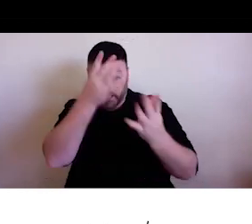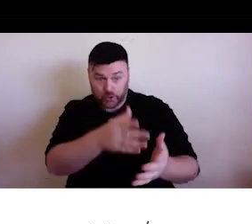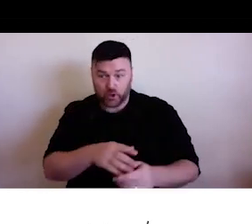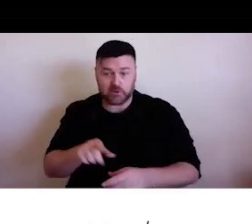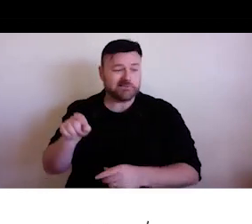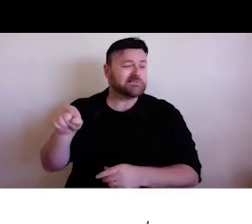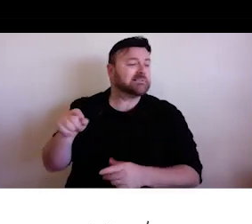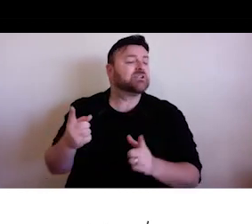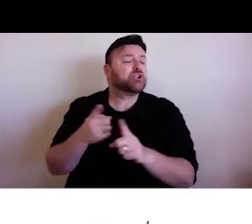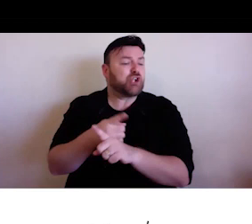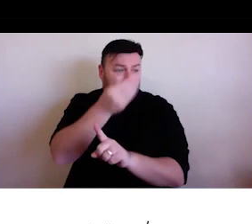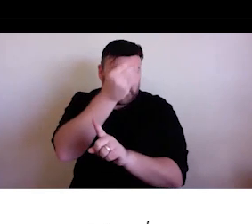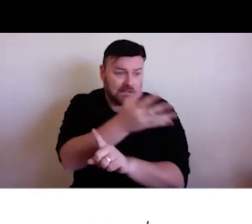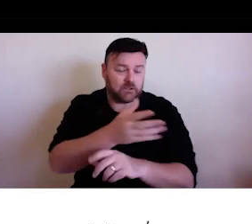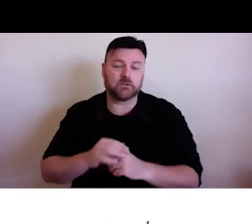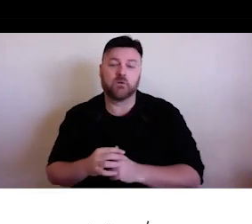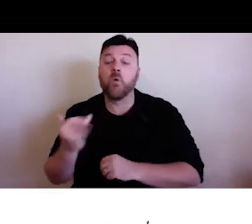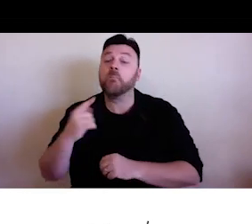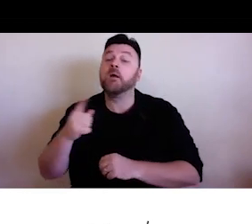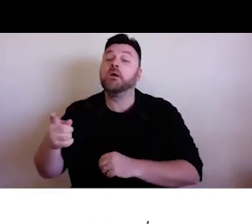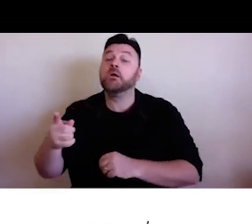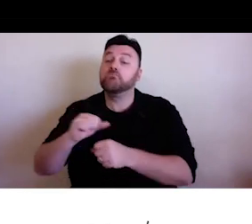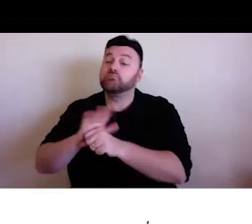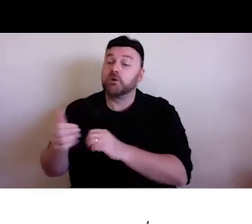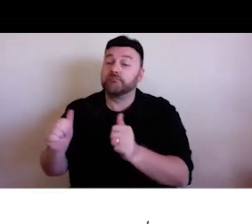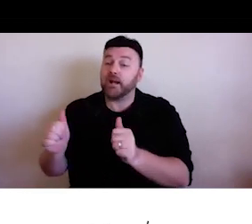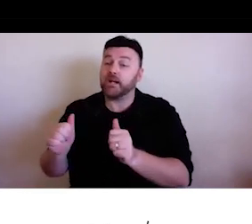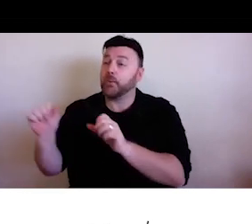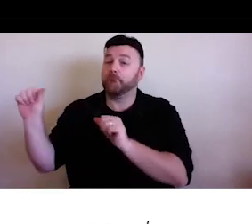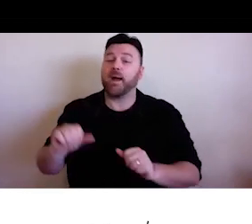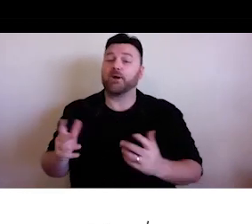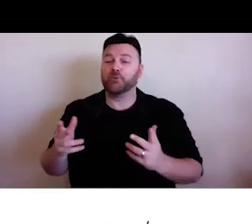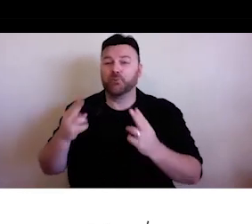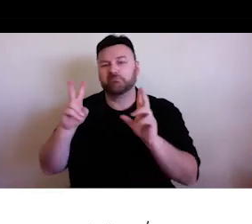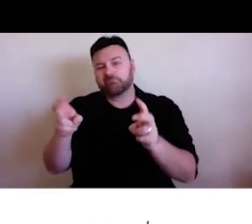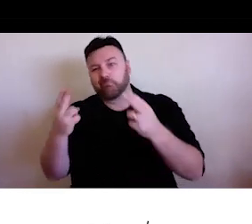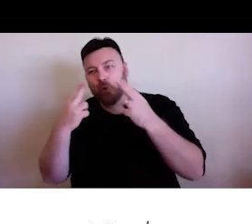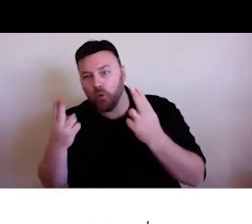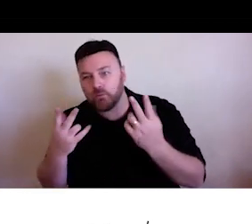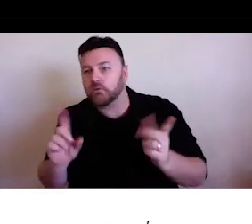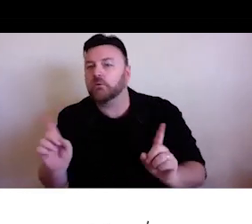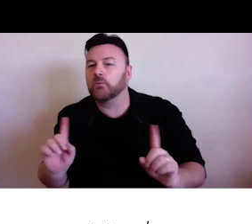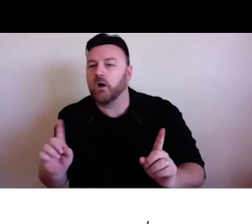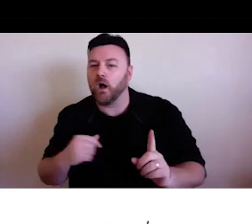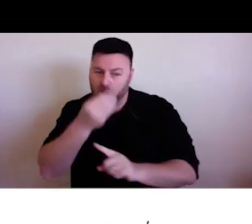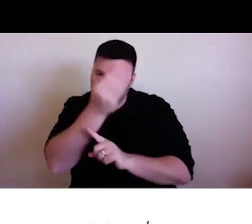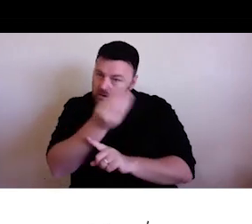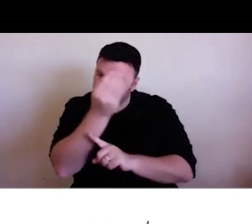when things might return to whatever normal is going to be going forward. So I want to put to you that leadership and authority, and I'm